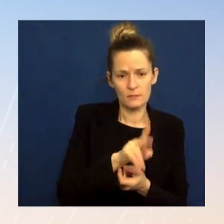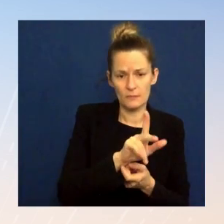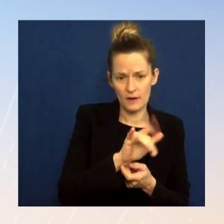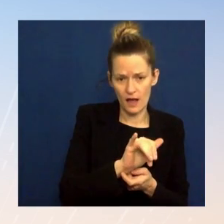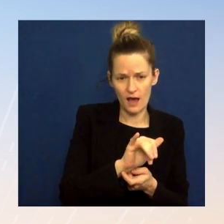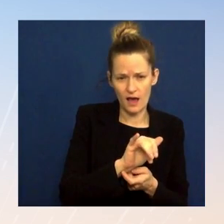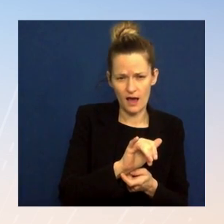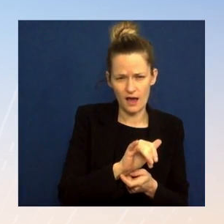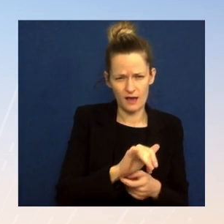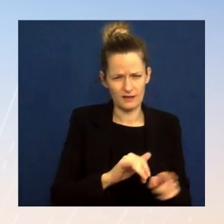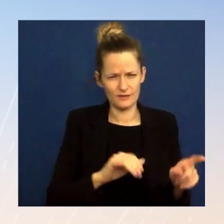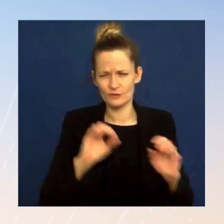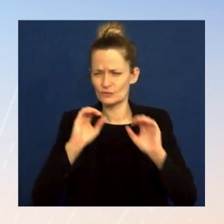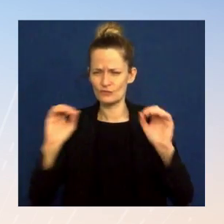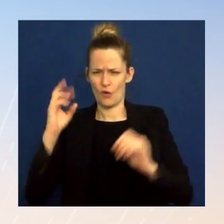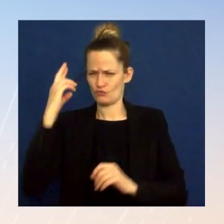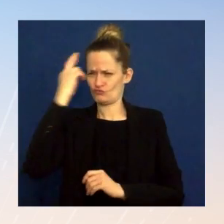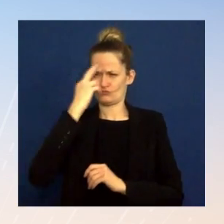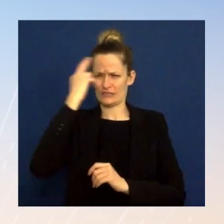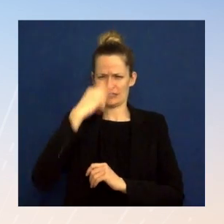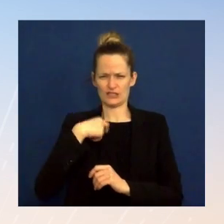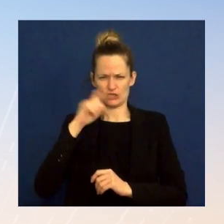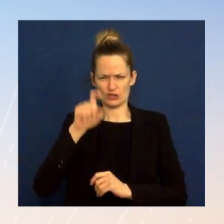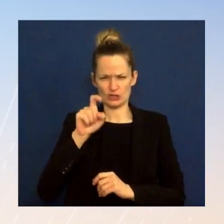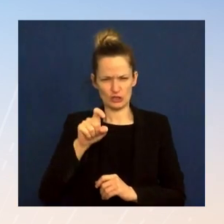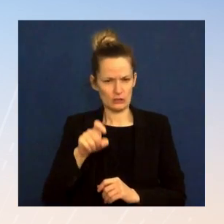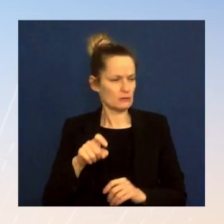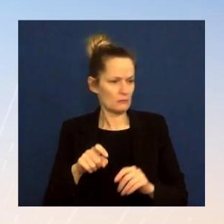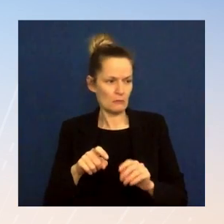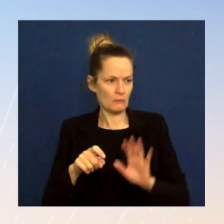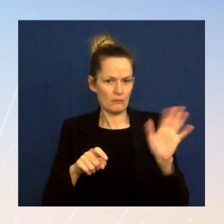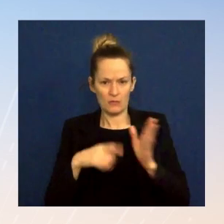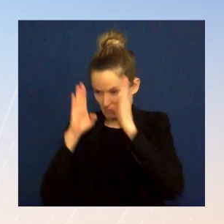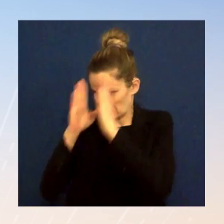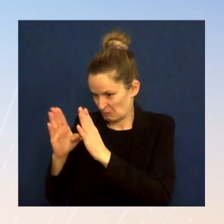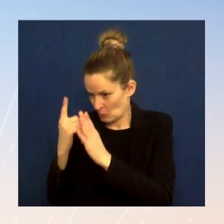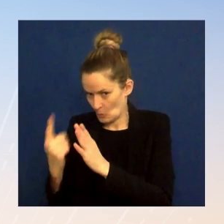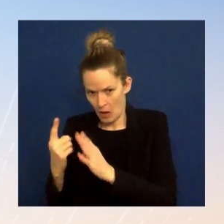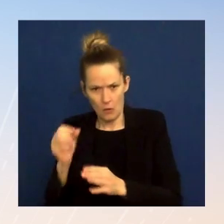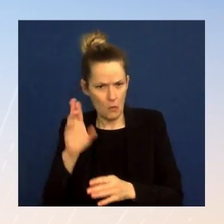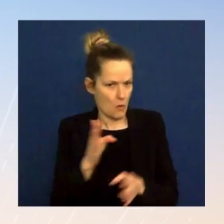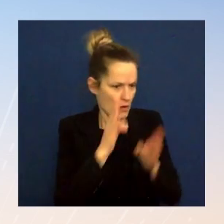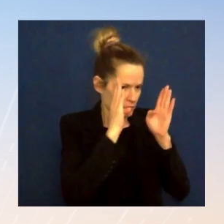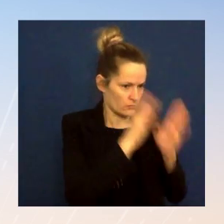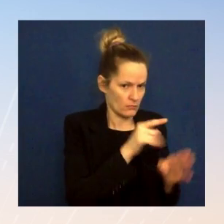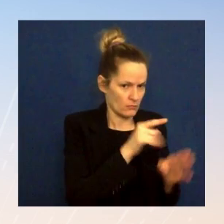There's nothing structural, you know, when you think about the fundamentals about why that should be the case.